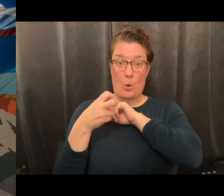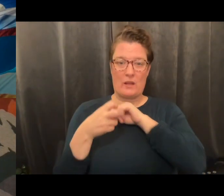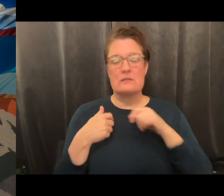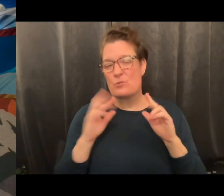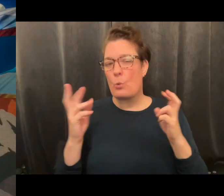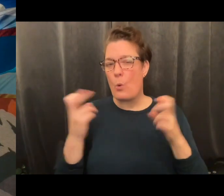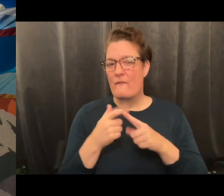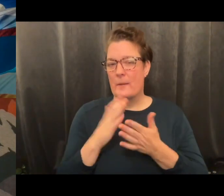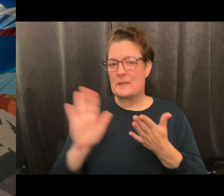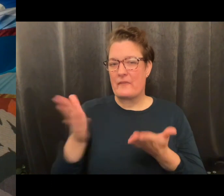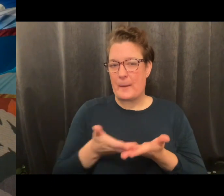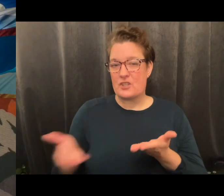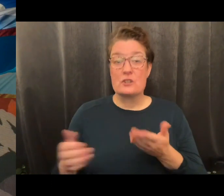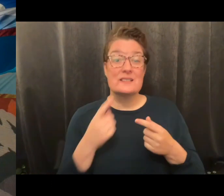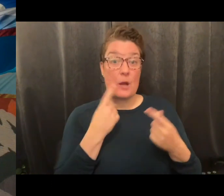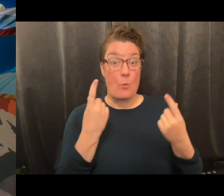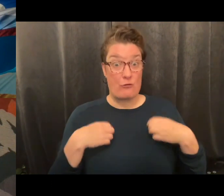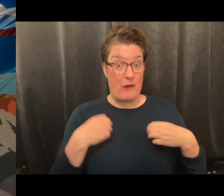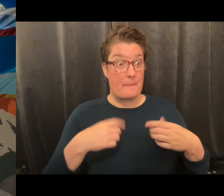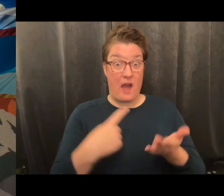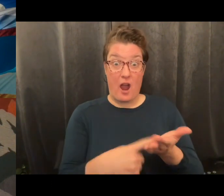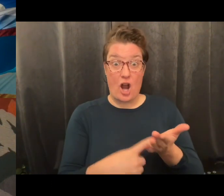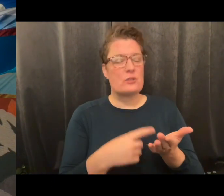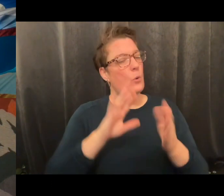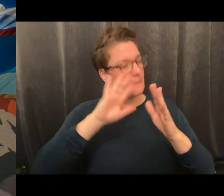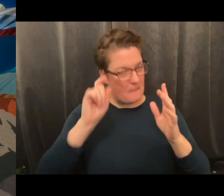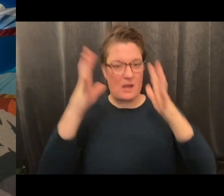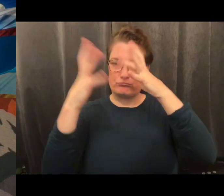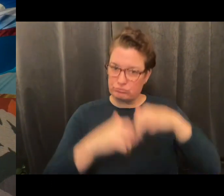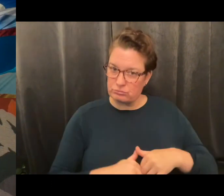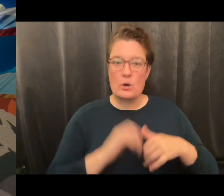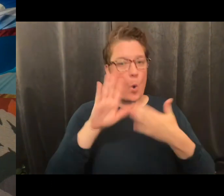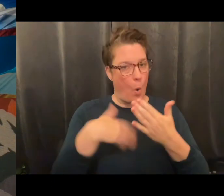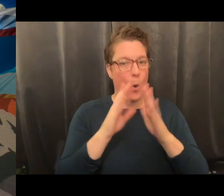down and the beam returned. Another argues that it makes no sense to destroy the home, yet some form